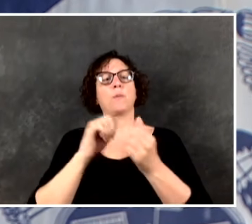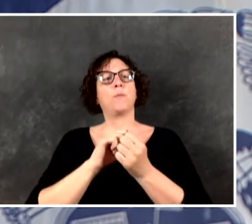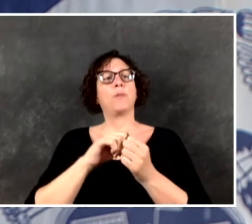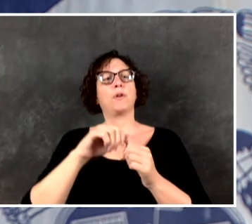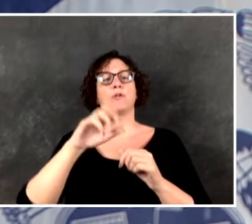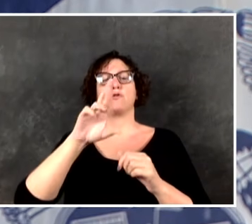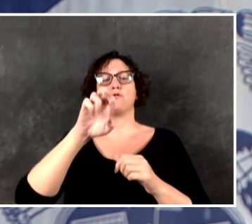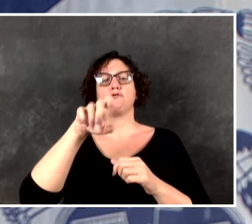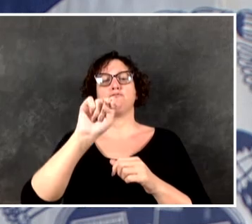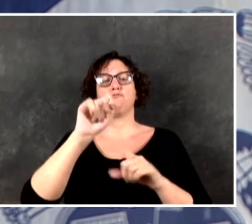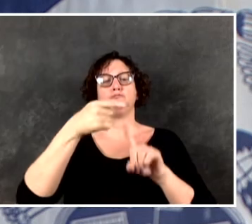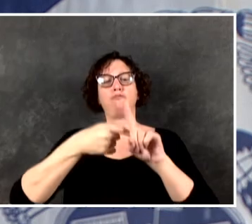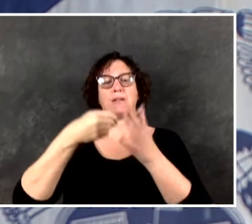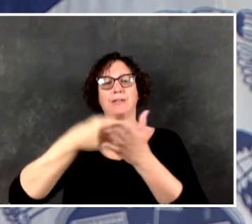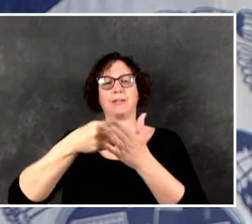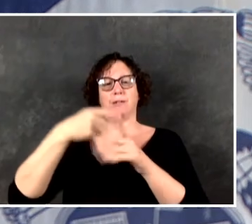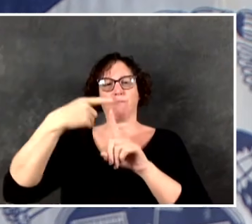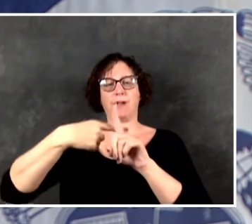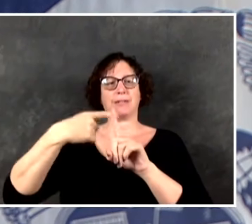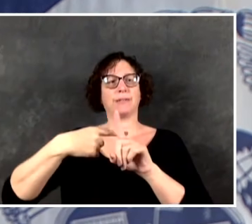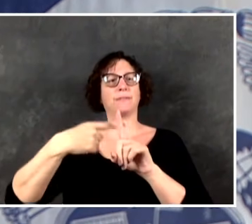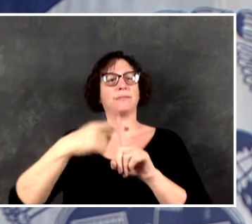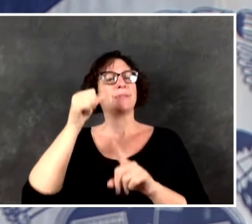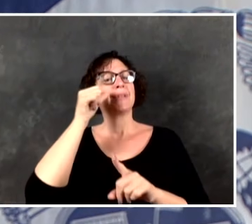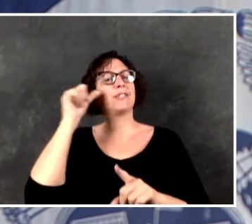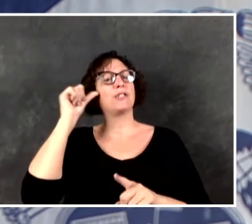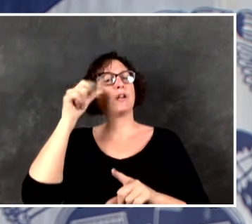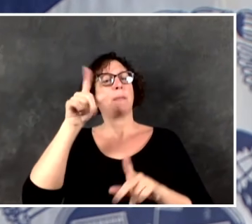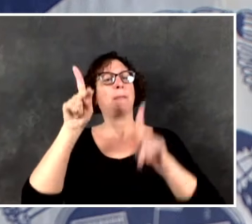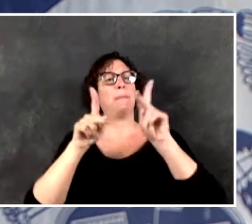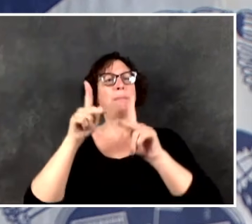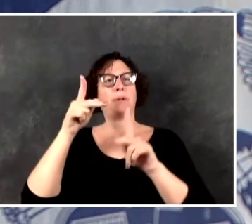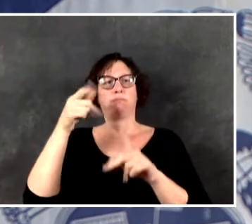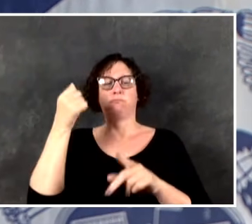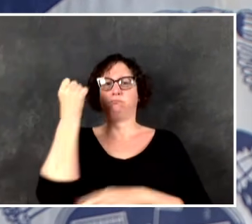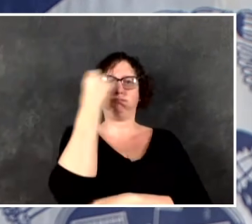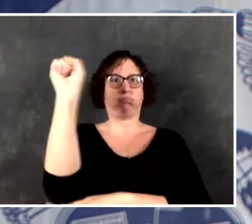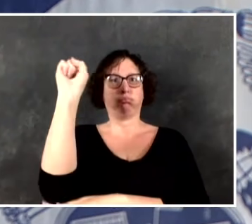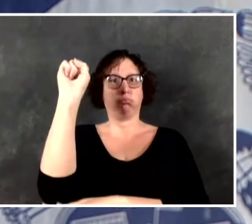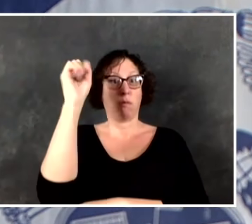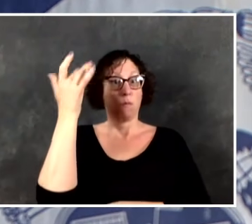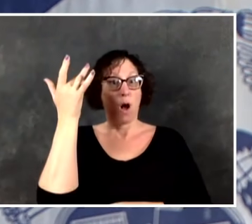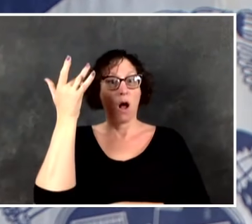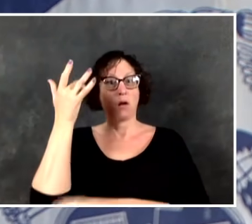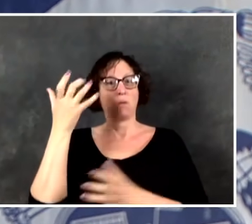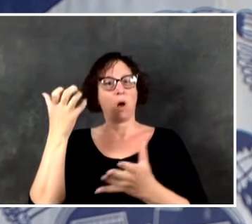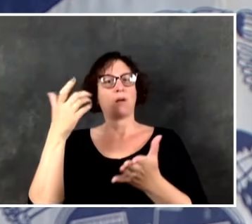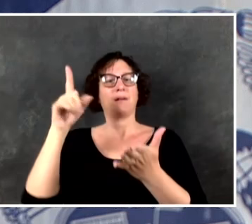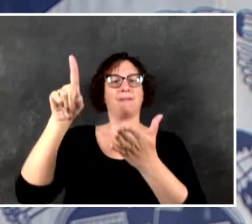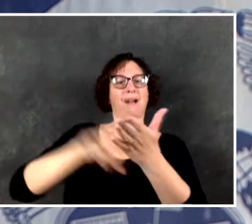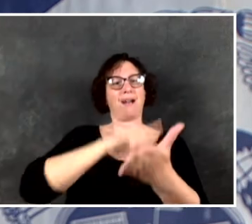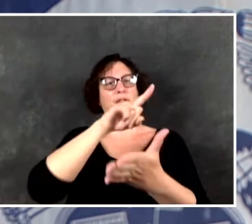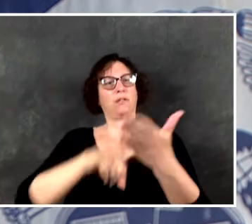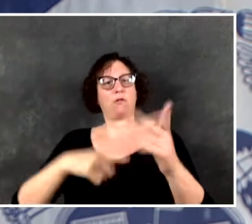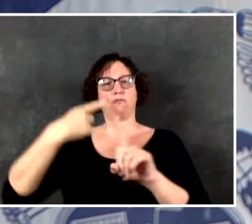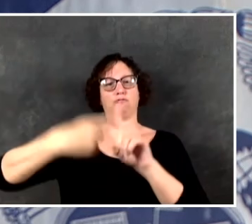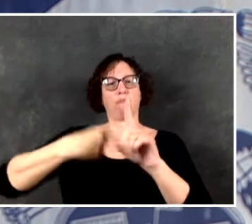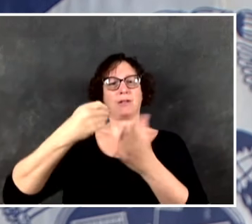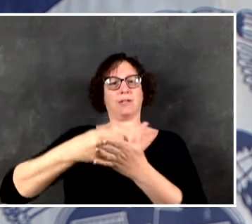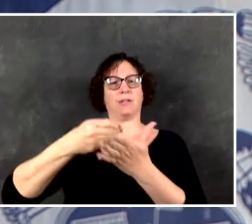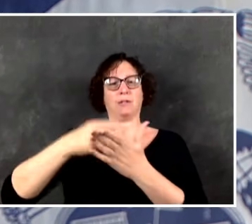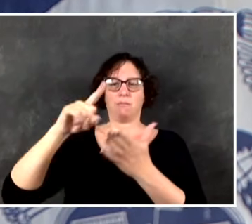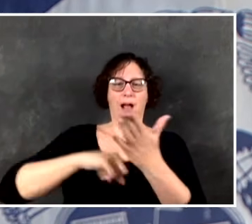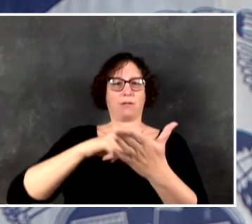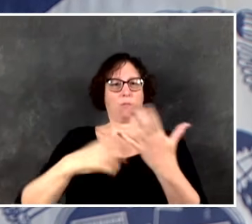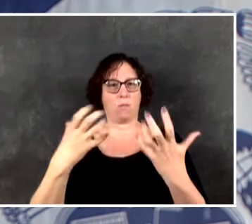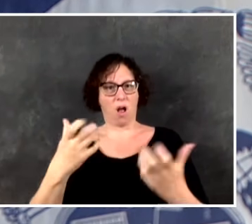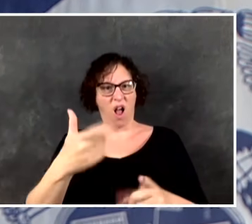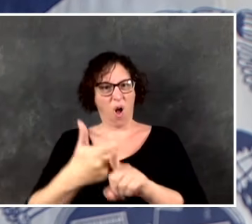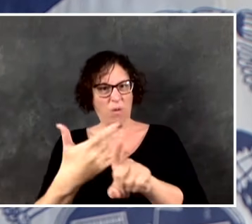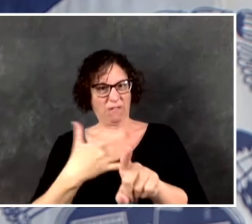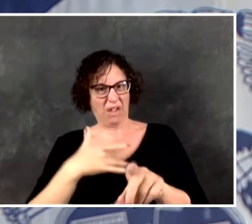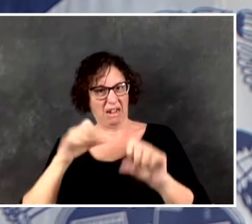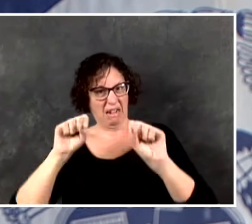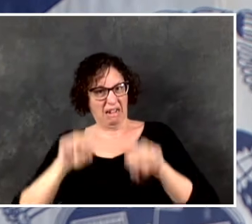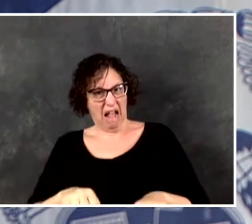QUESTION ABOUT